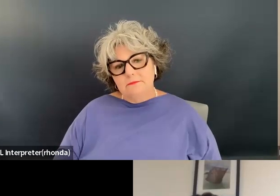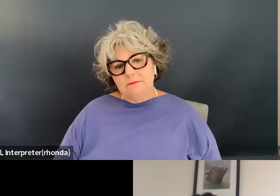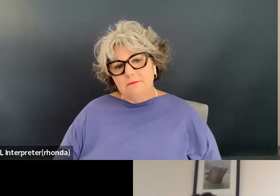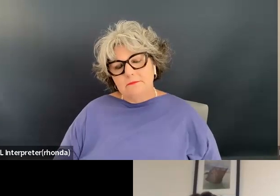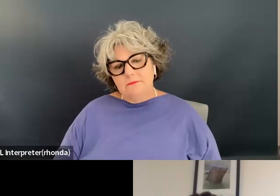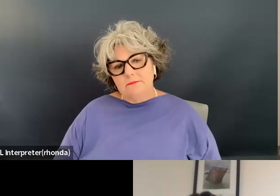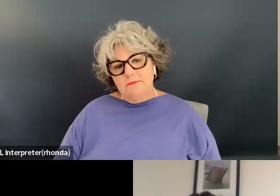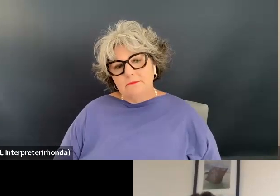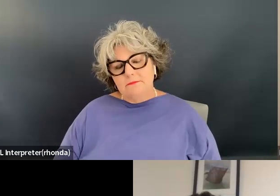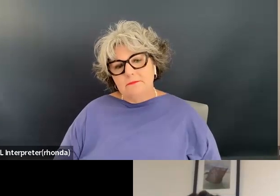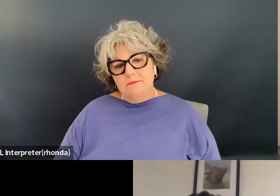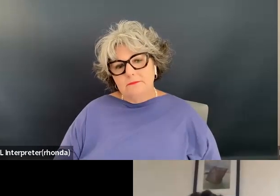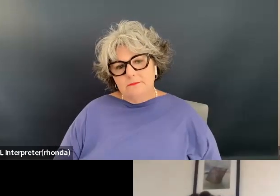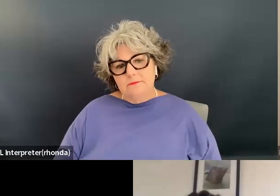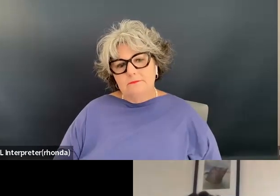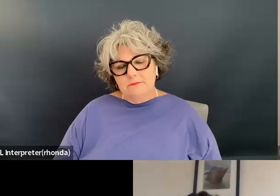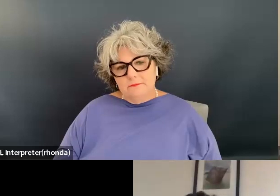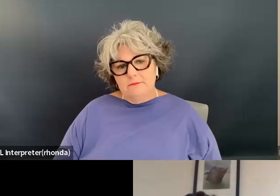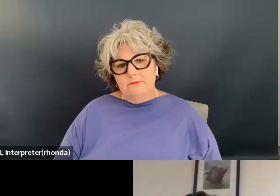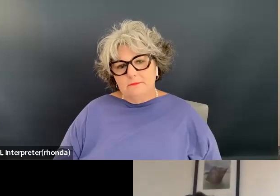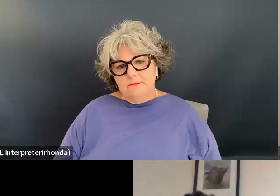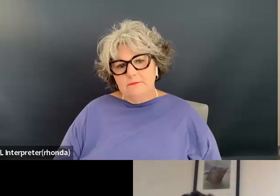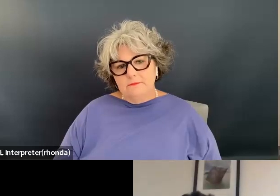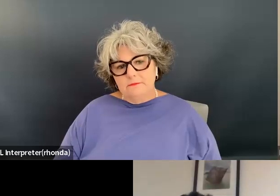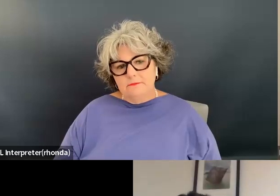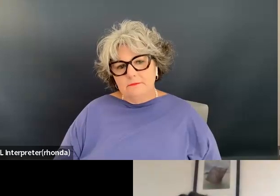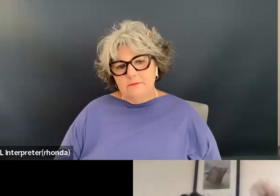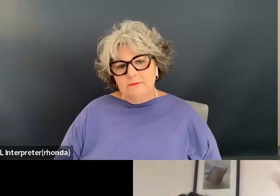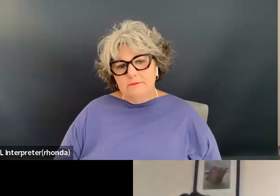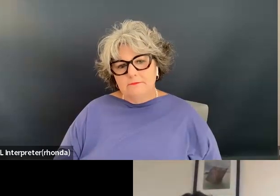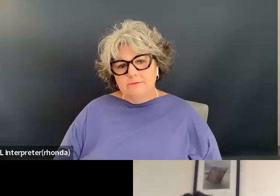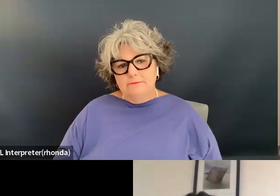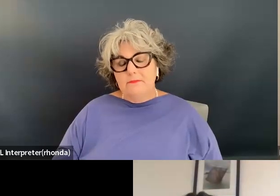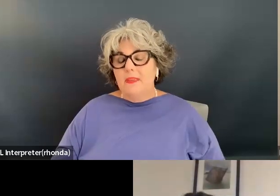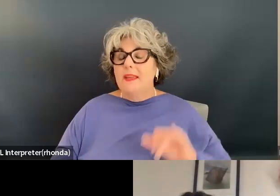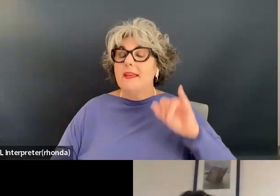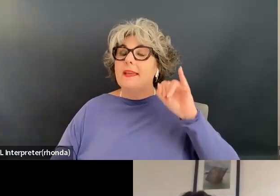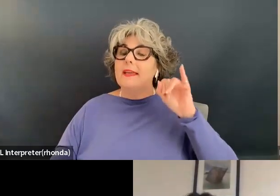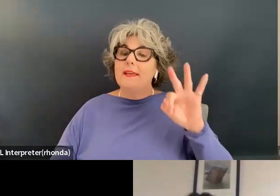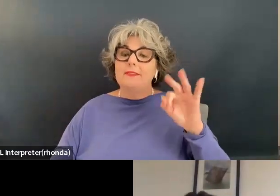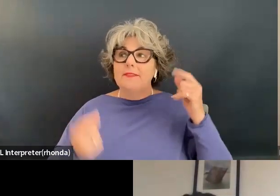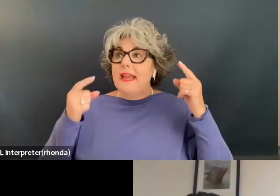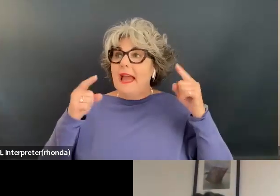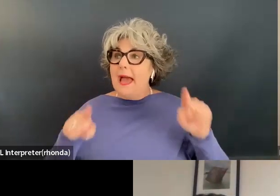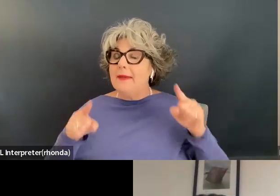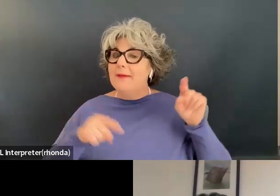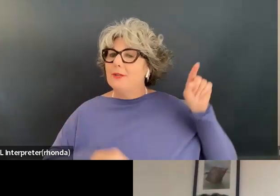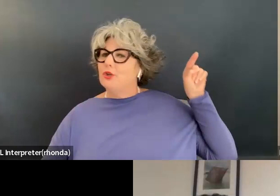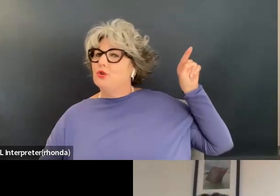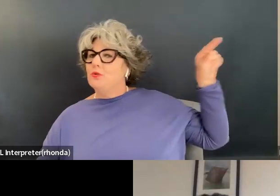even most of the time we think that, "Okay, say something exists, but it's happening to the others. It's not happening to us, or my children."